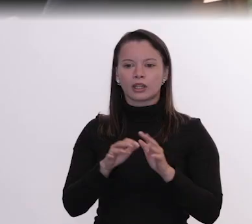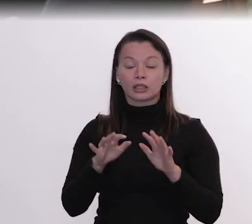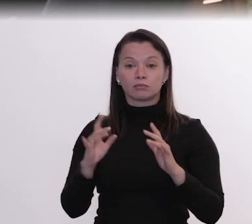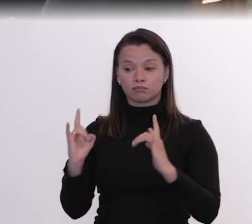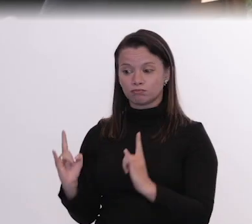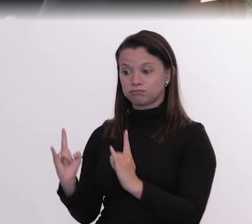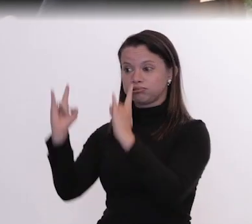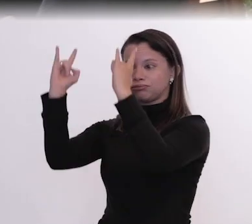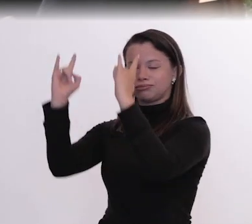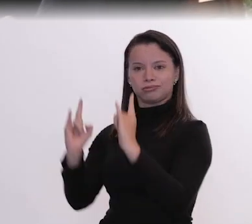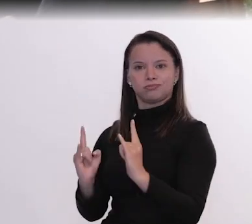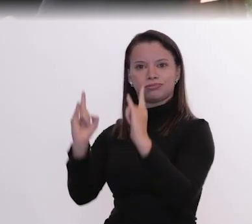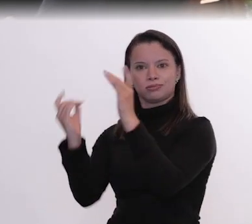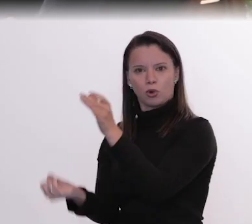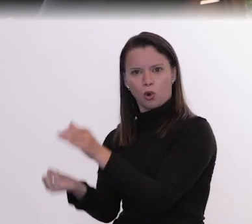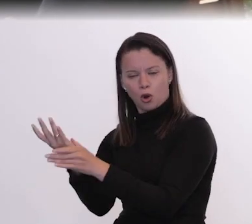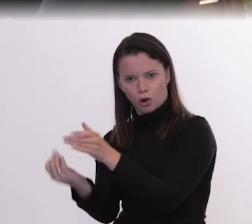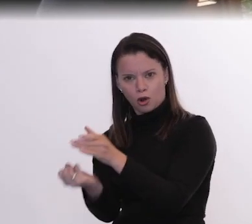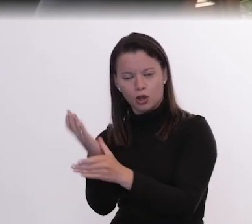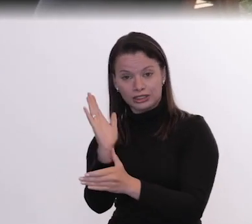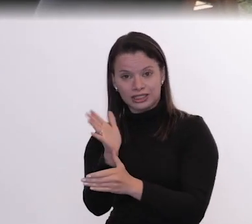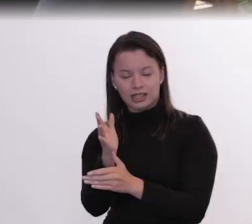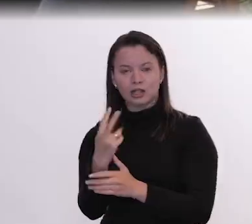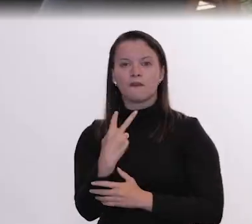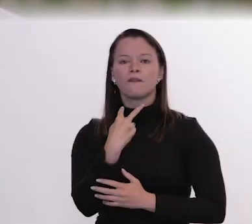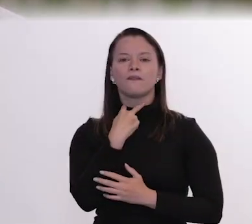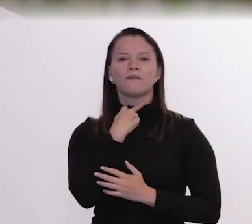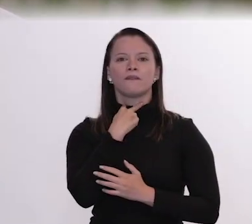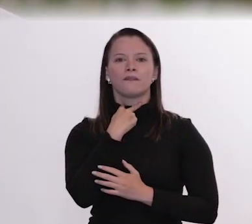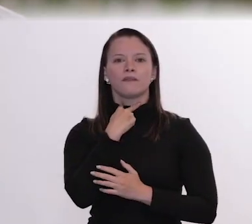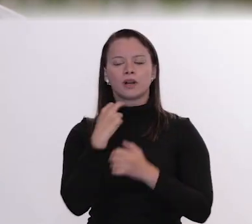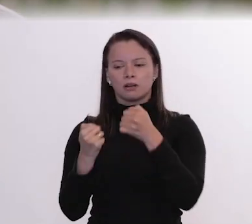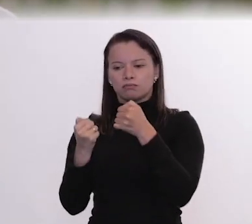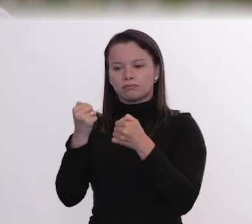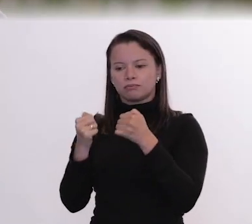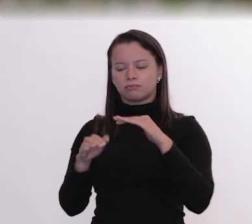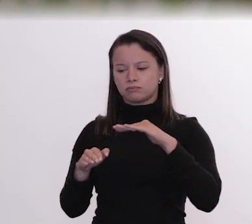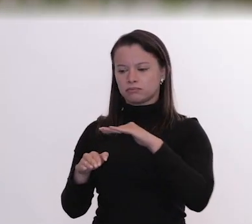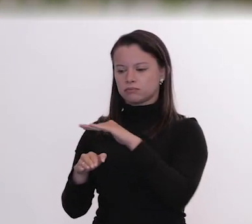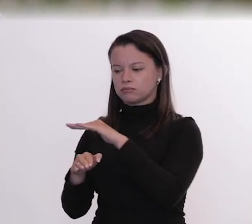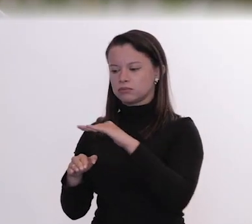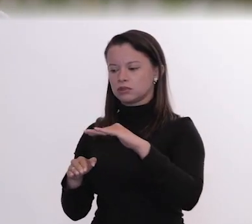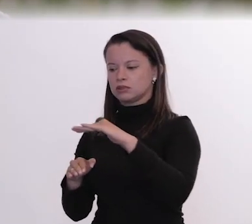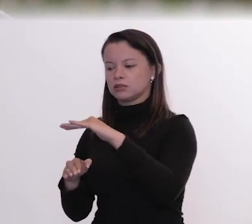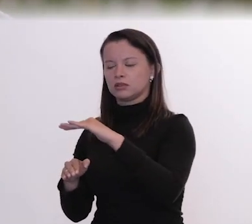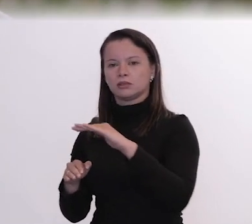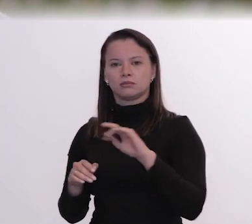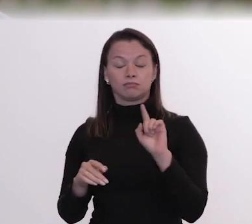are no longer the number of parking spaces or the number of rooms. People prefer smaller properties